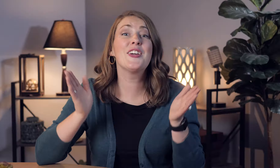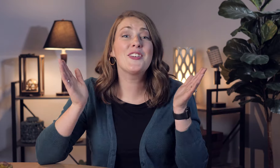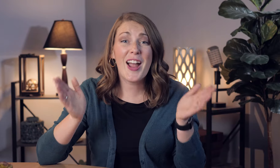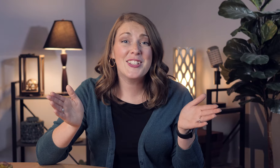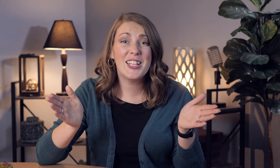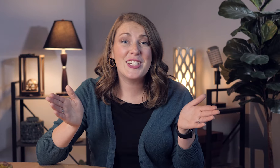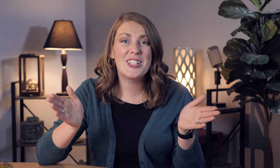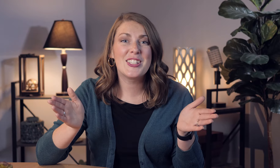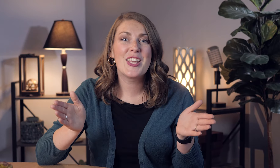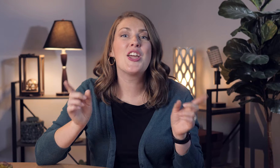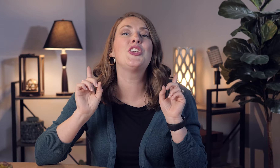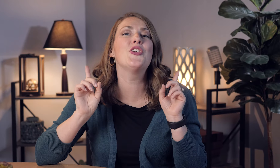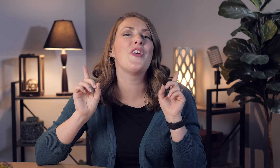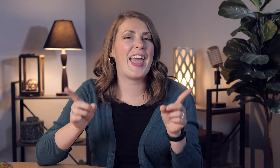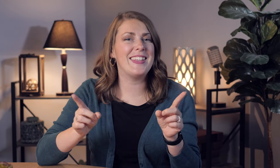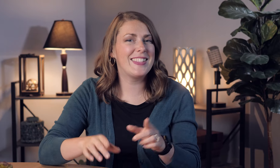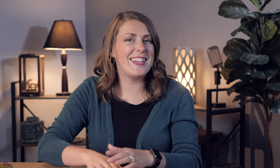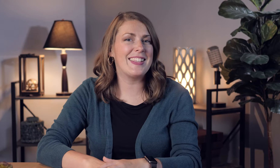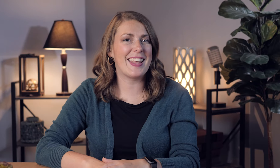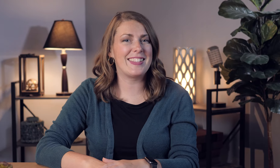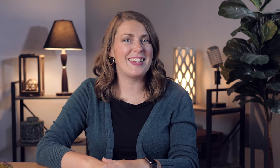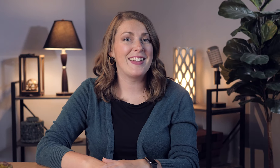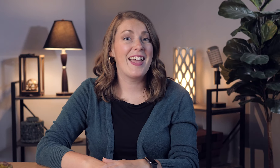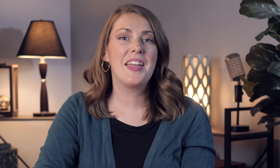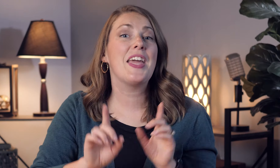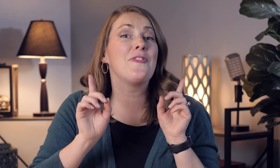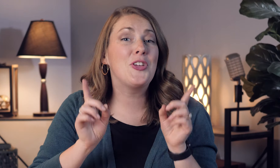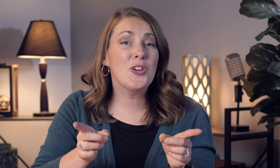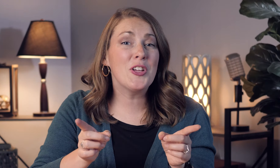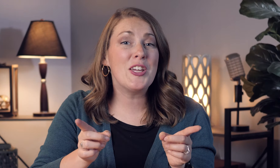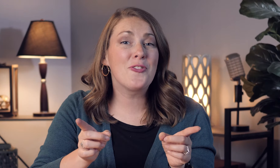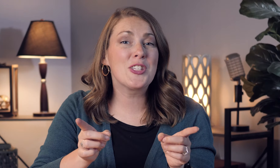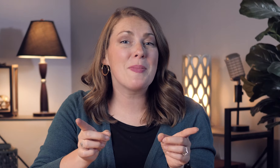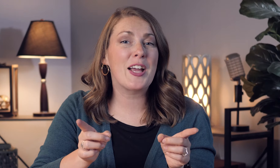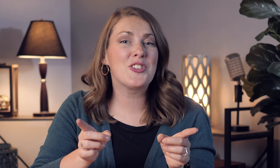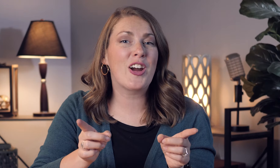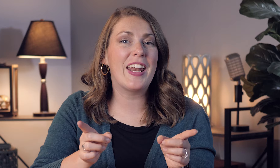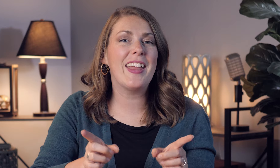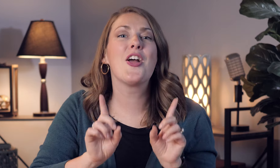Congratulations! You've aced today's lesson. If you're looking for some extra credit,